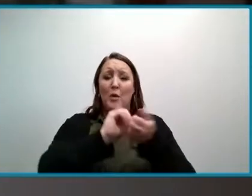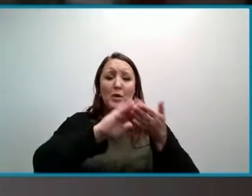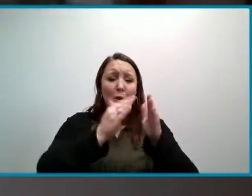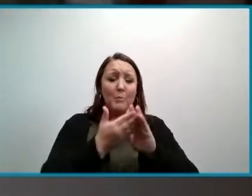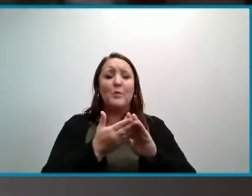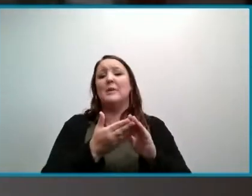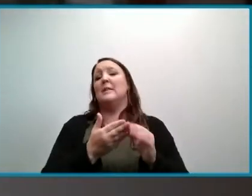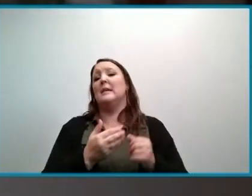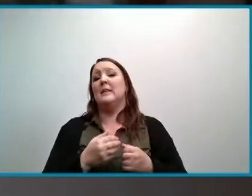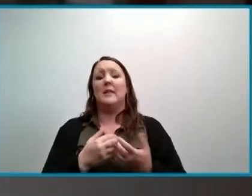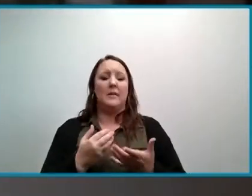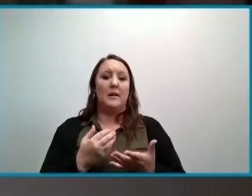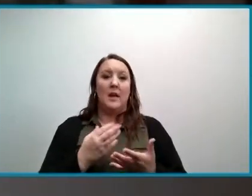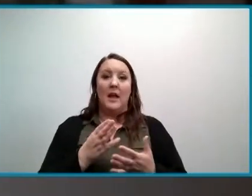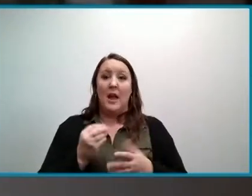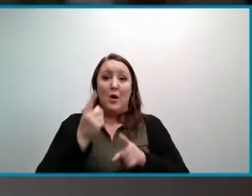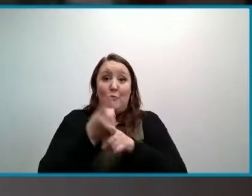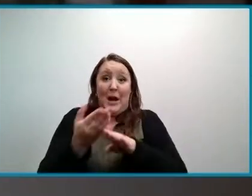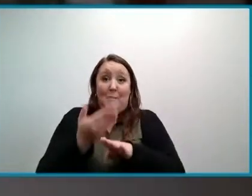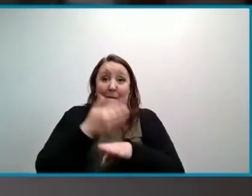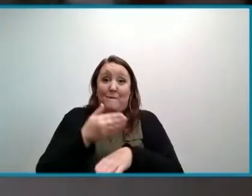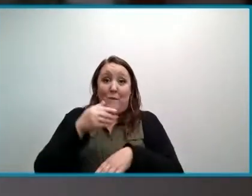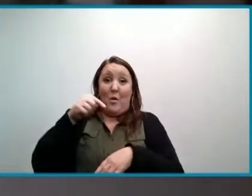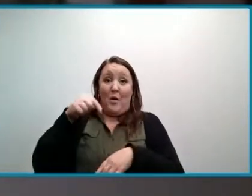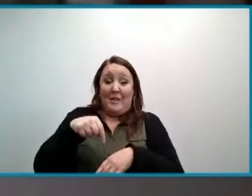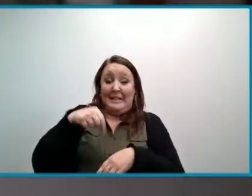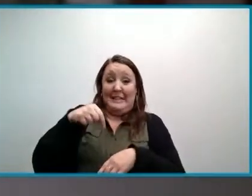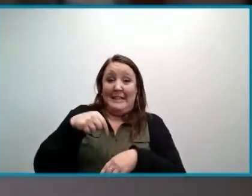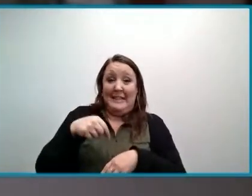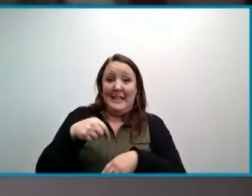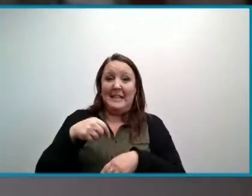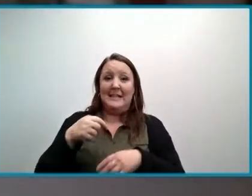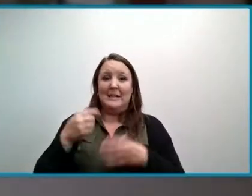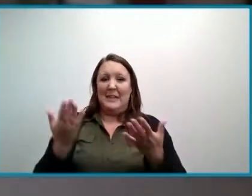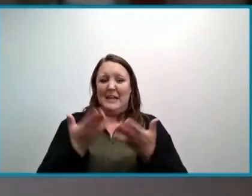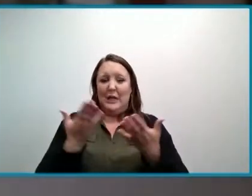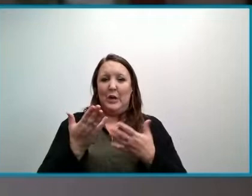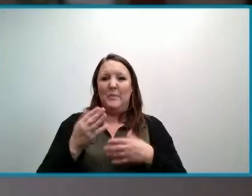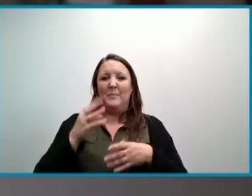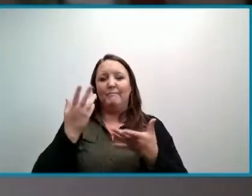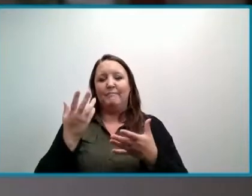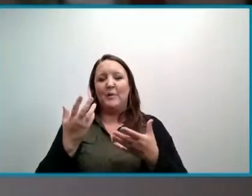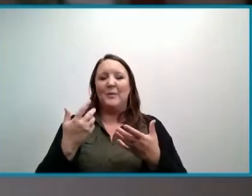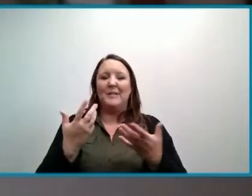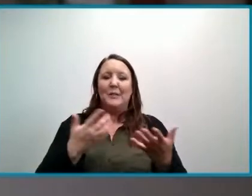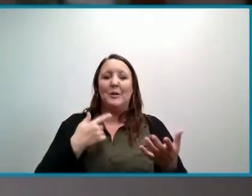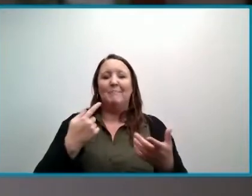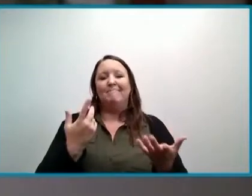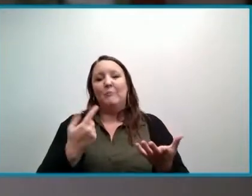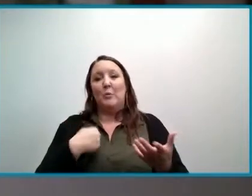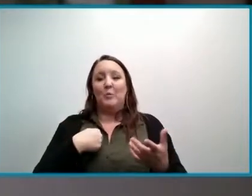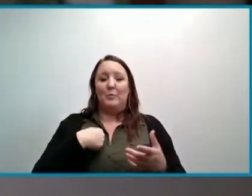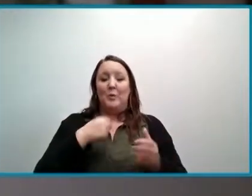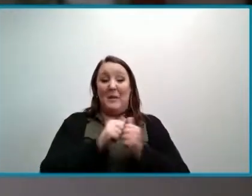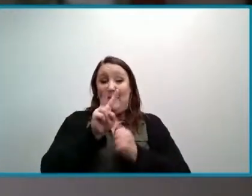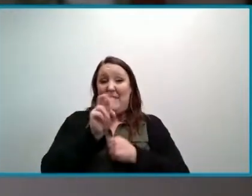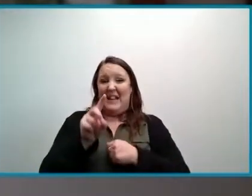and right before this grant, uh, appeared, we were kind of in a place with them where we were like, "We're not sure how,